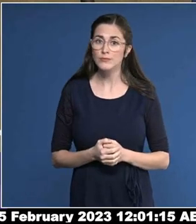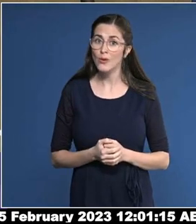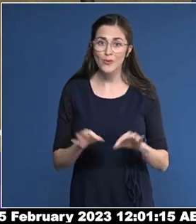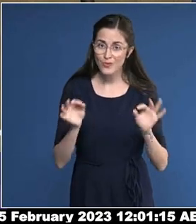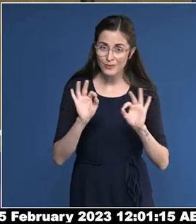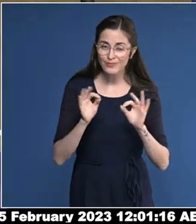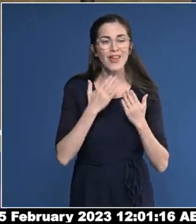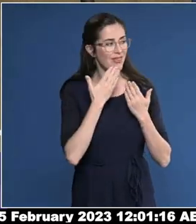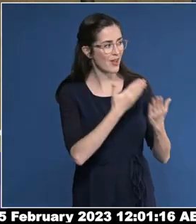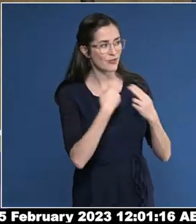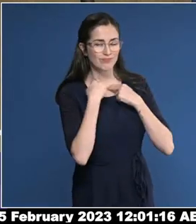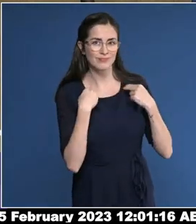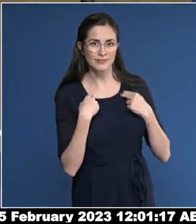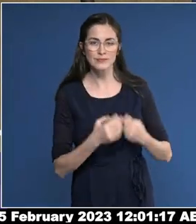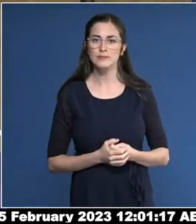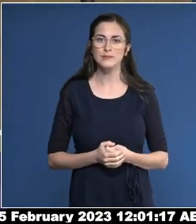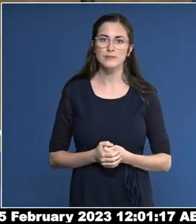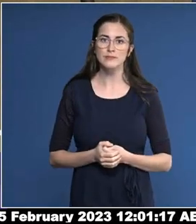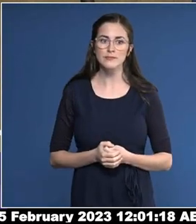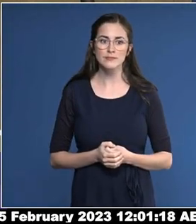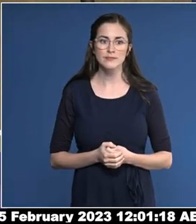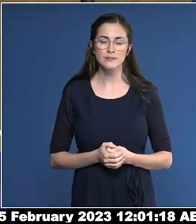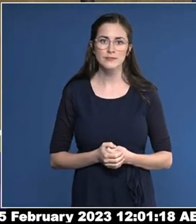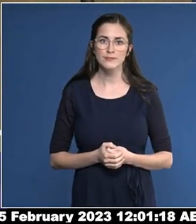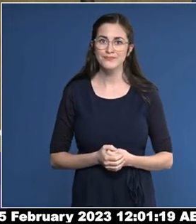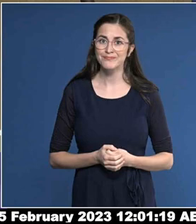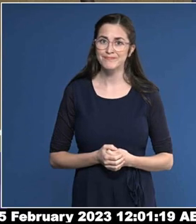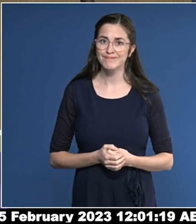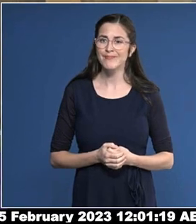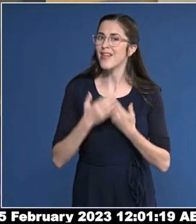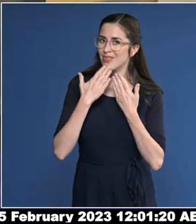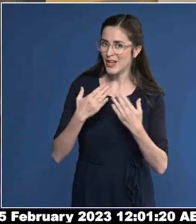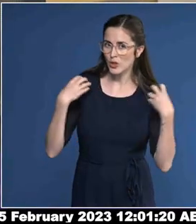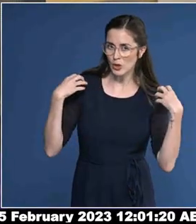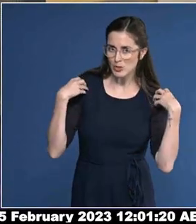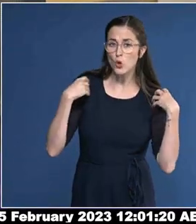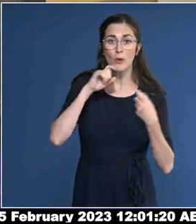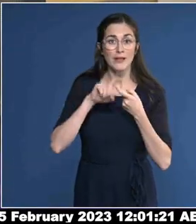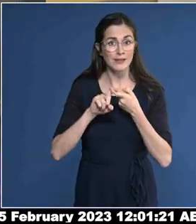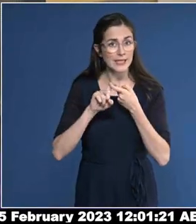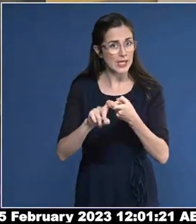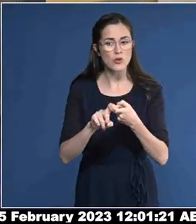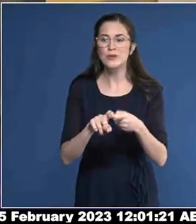Thank you. Commissioners, we will continue with the panel approach, and we are now turning our